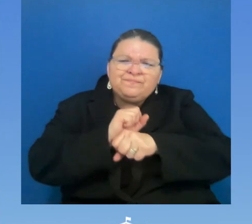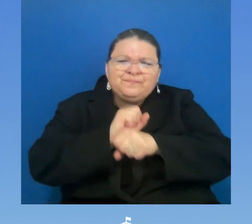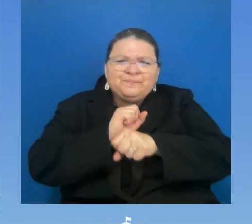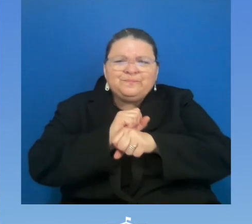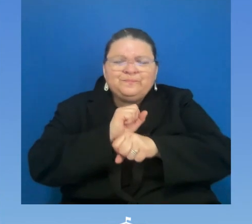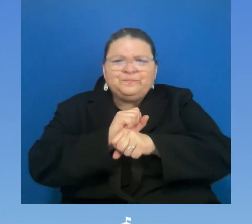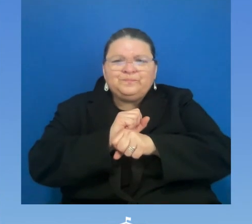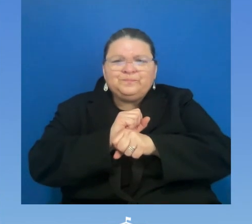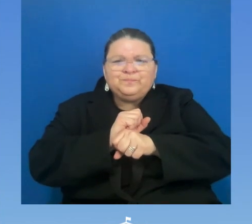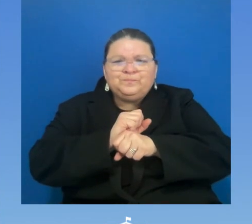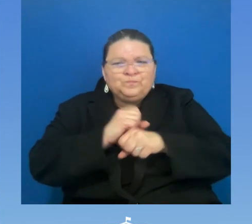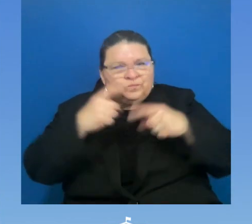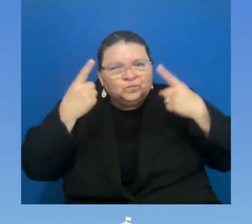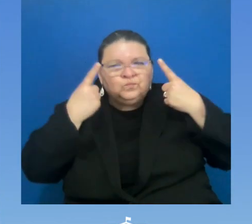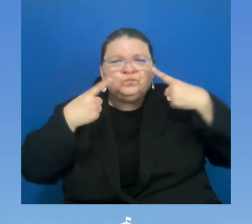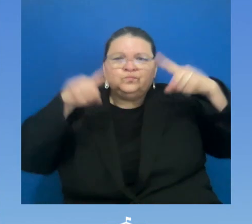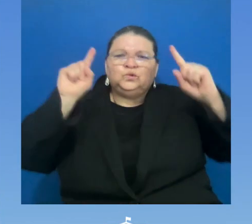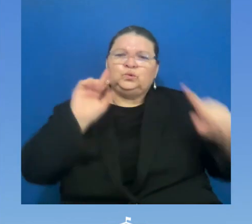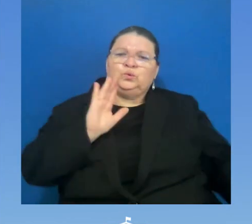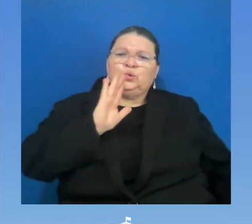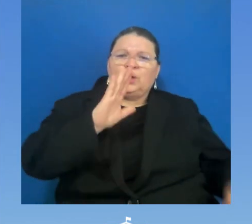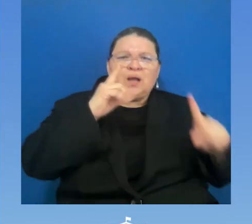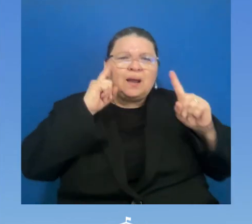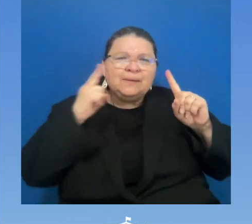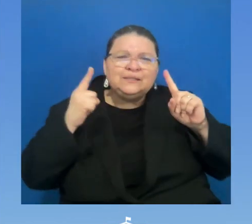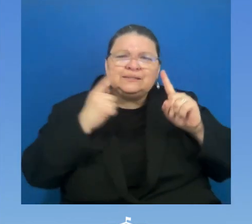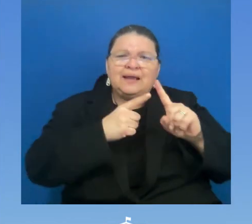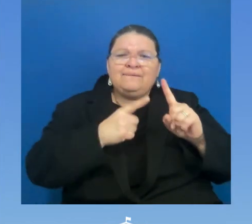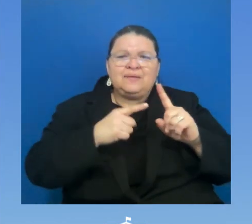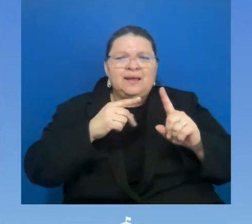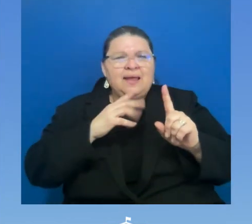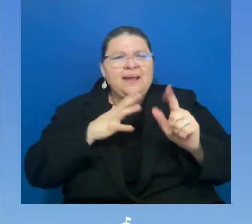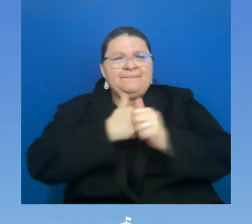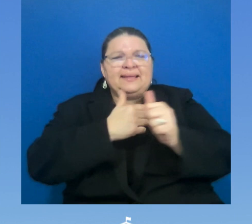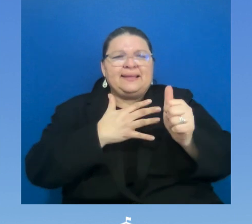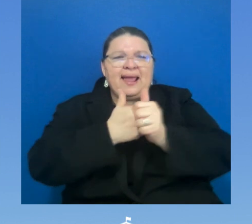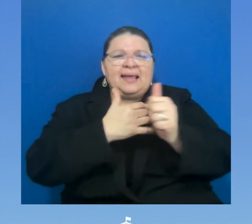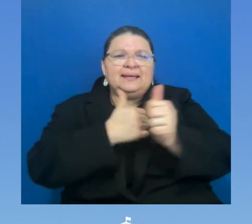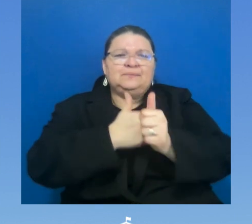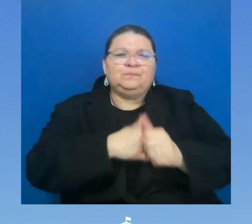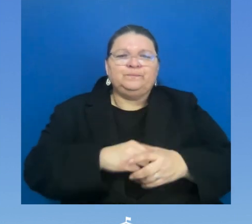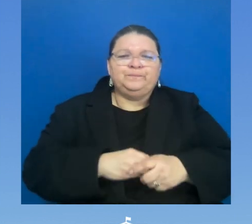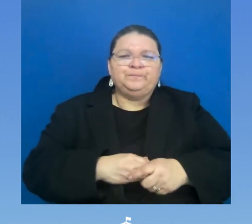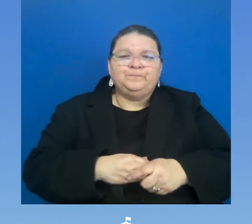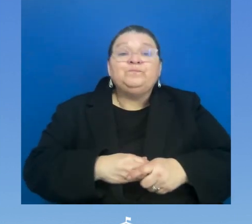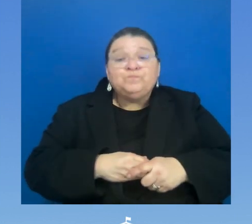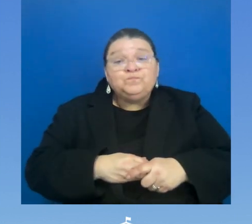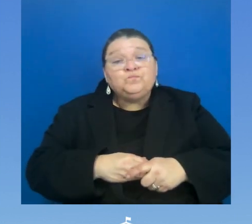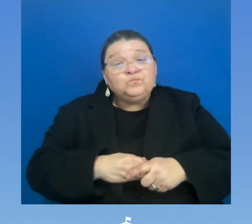and then updating that objective across time? Ms. Syngal: Now, happy to. Pleasure to be here. Hello, market to see you.